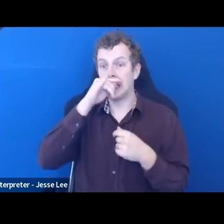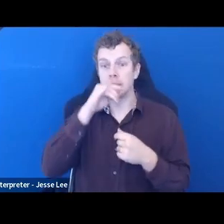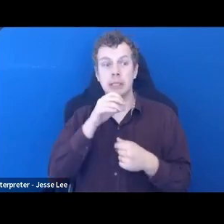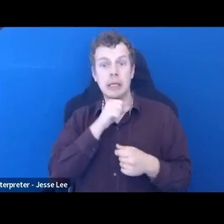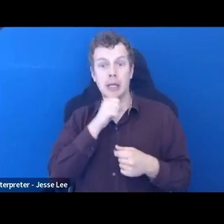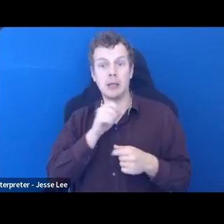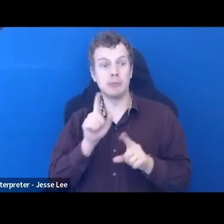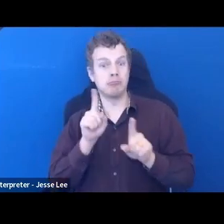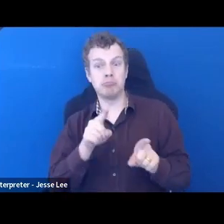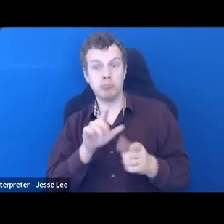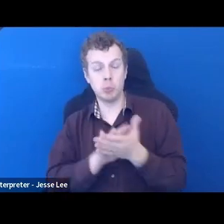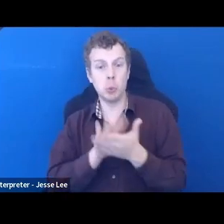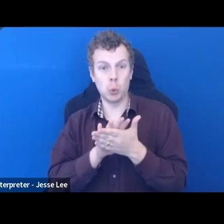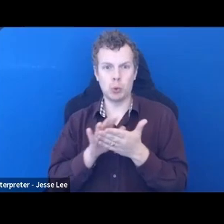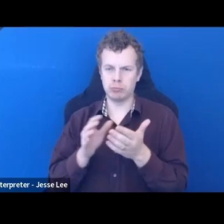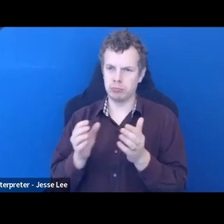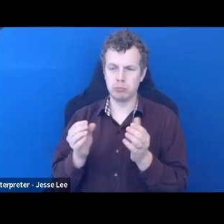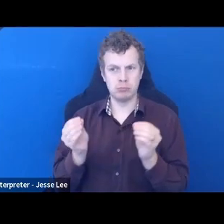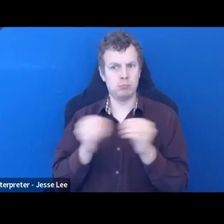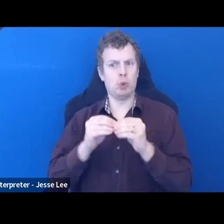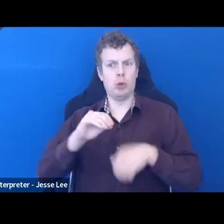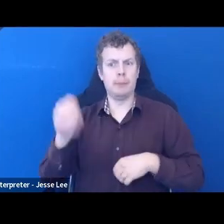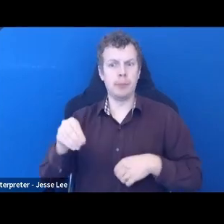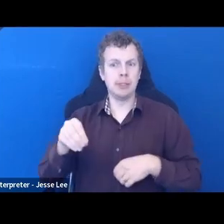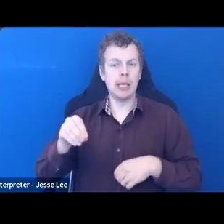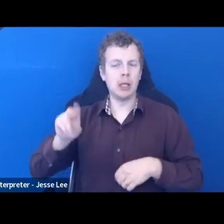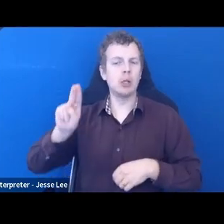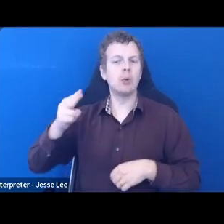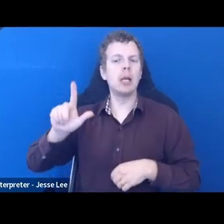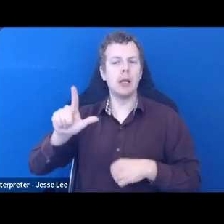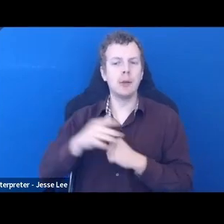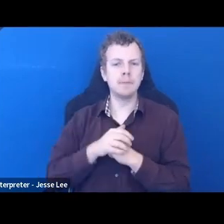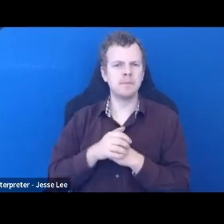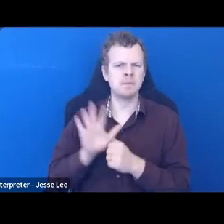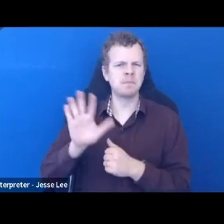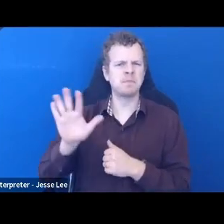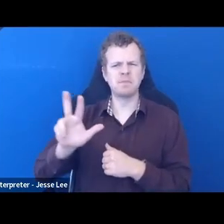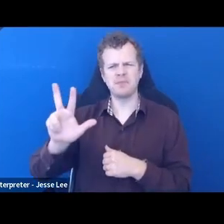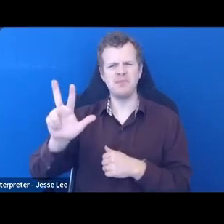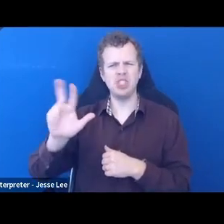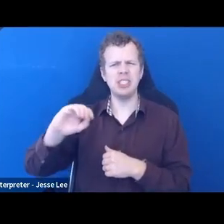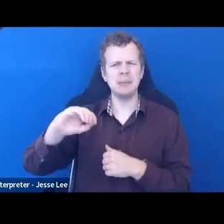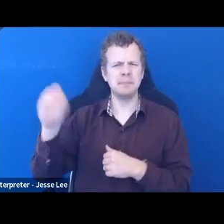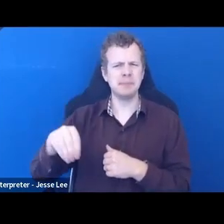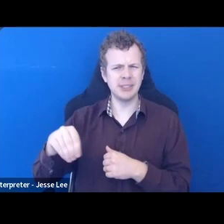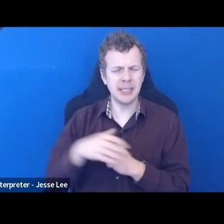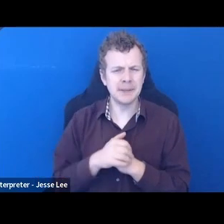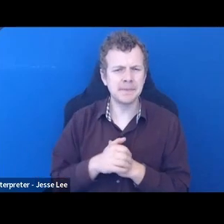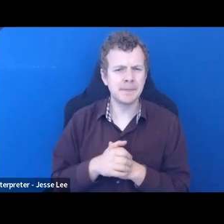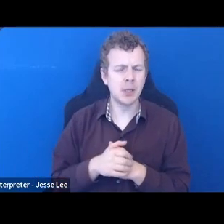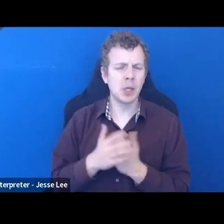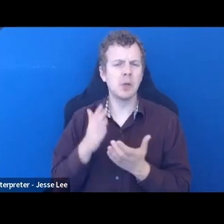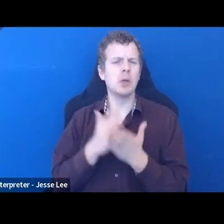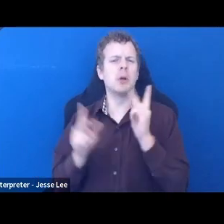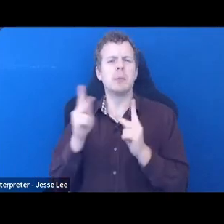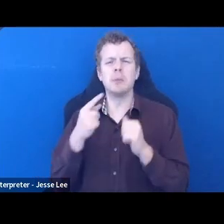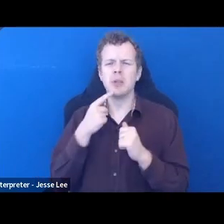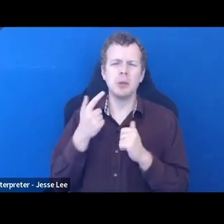So in that population we have our prevalence of about 3% and it's also been cited up to 14%.